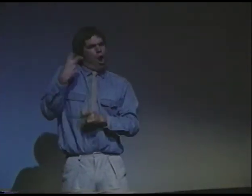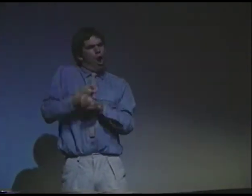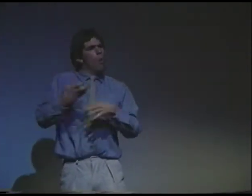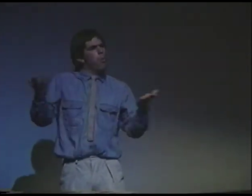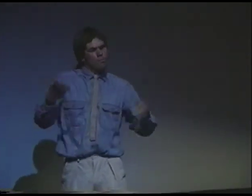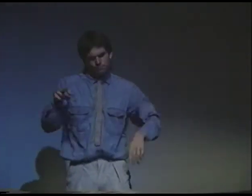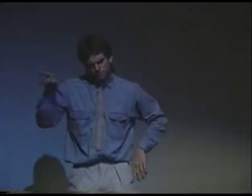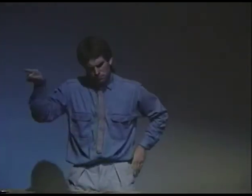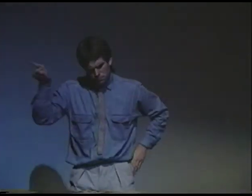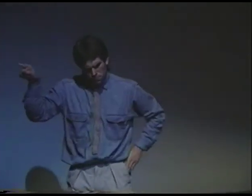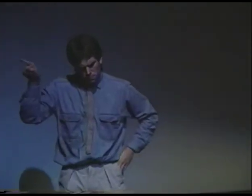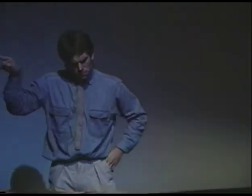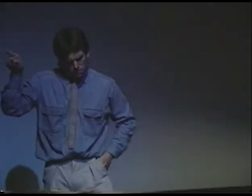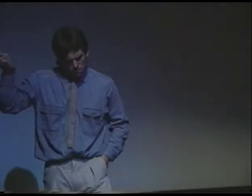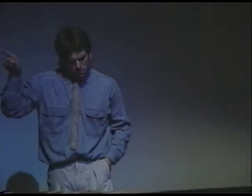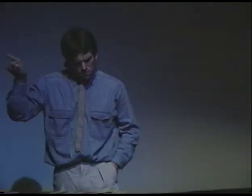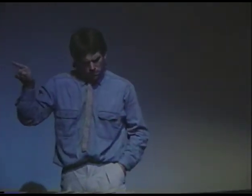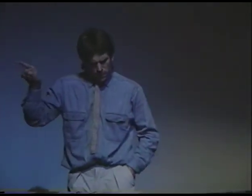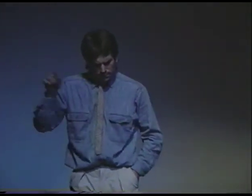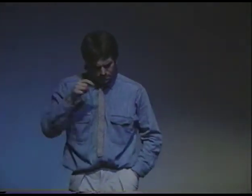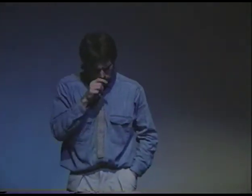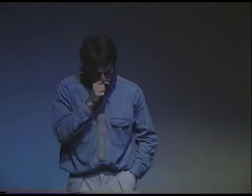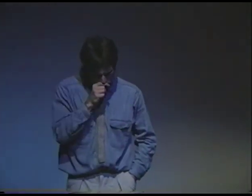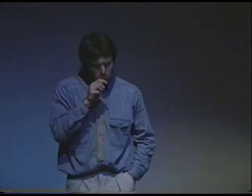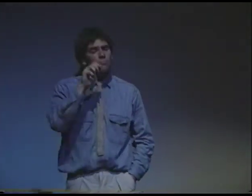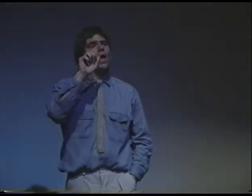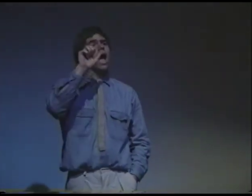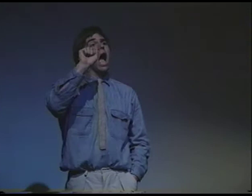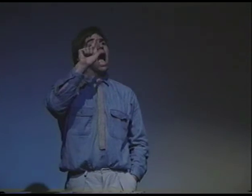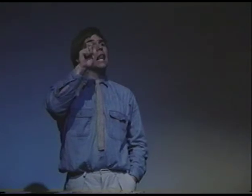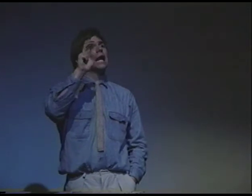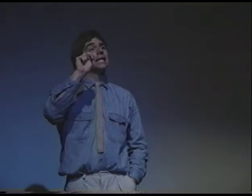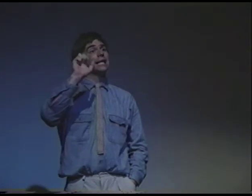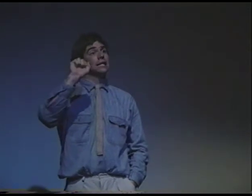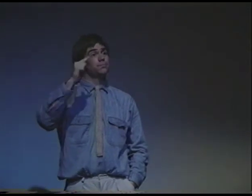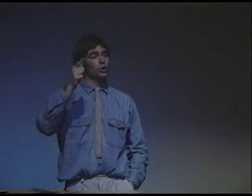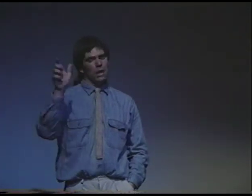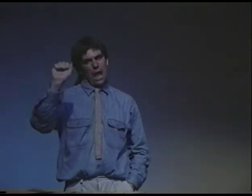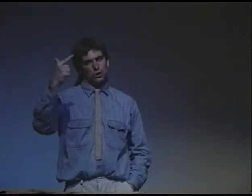But one thing that really hit me hard about the whole thing